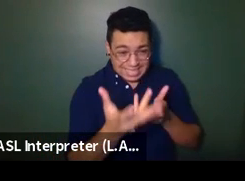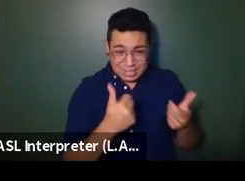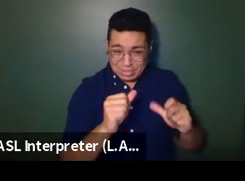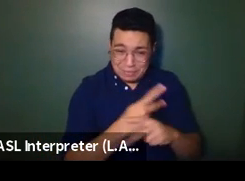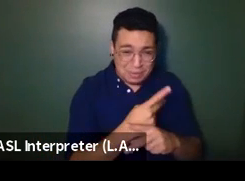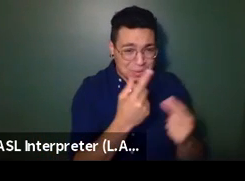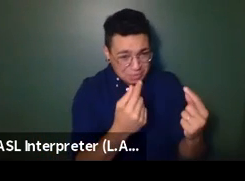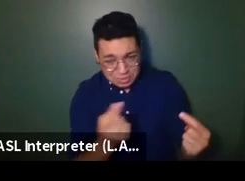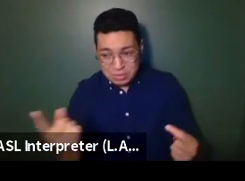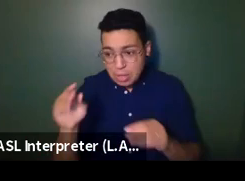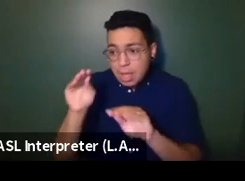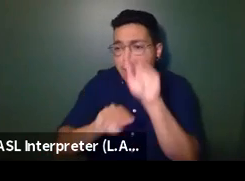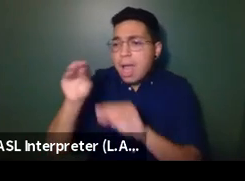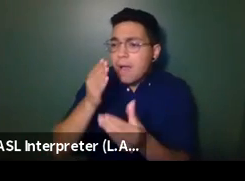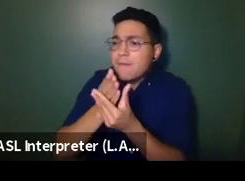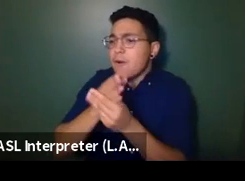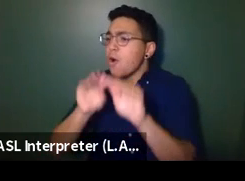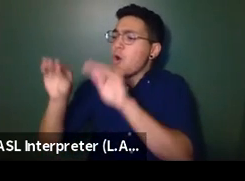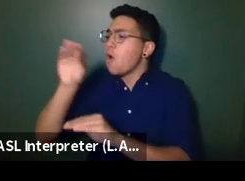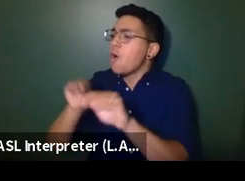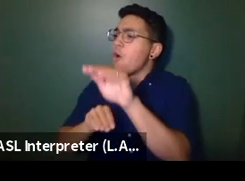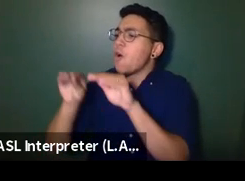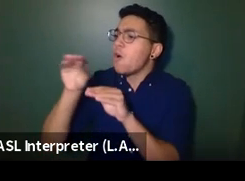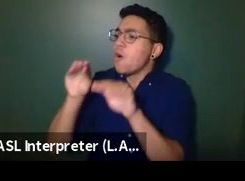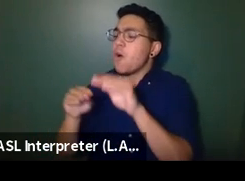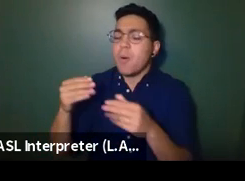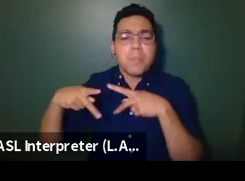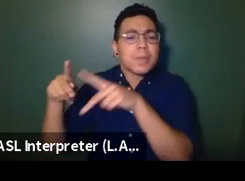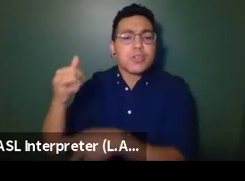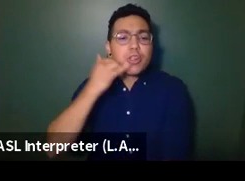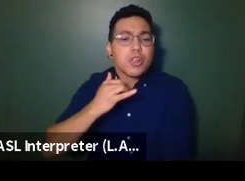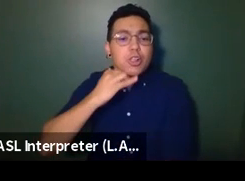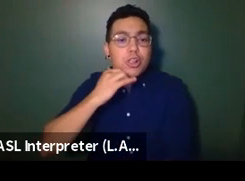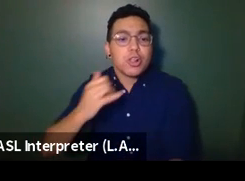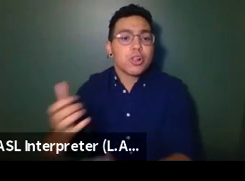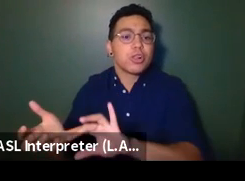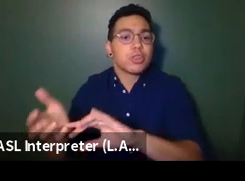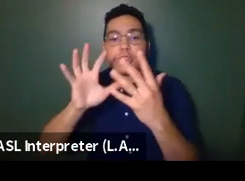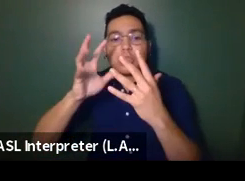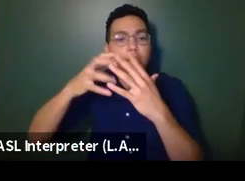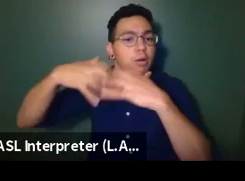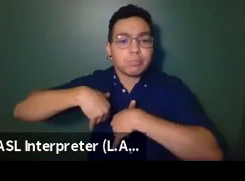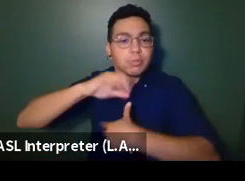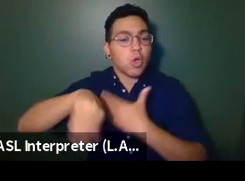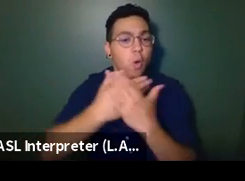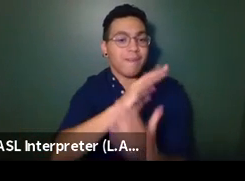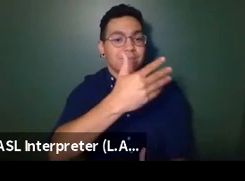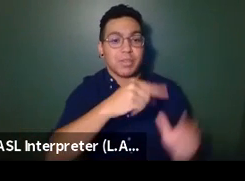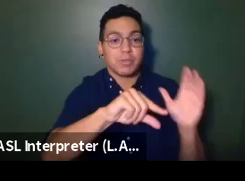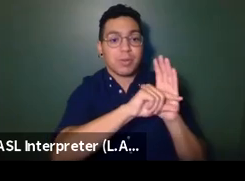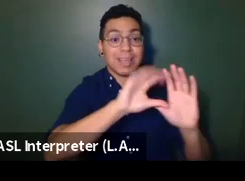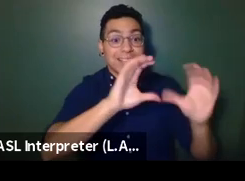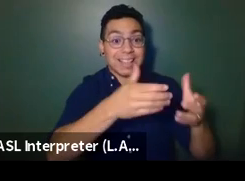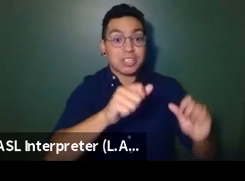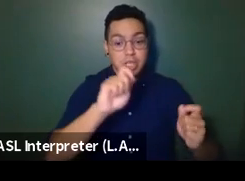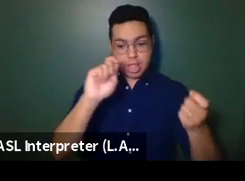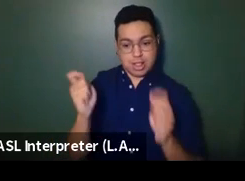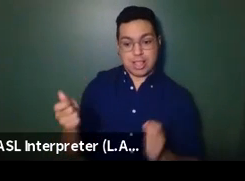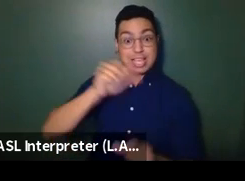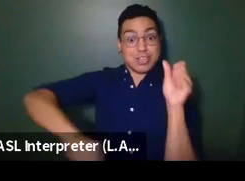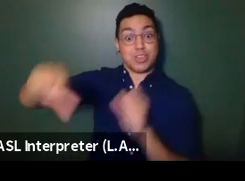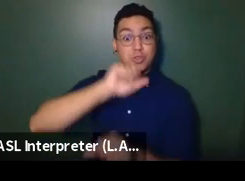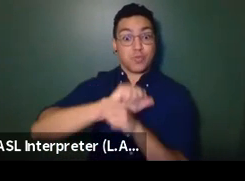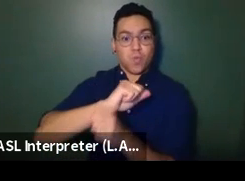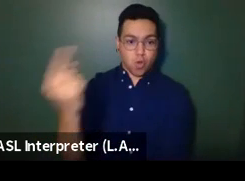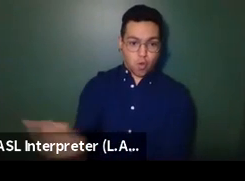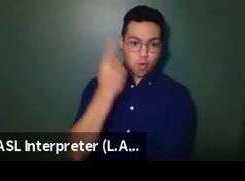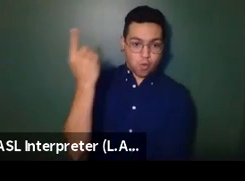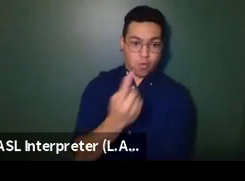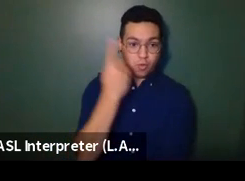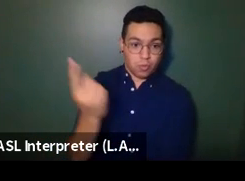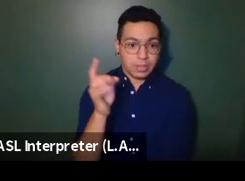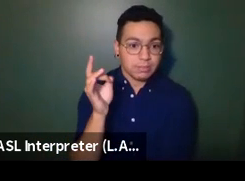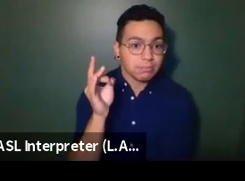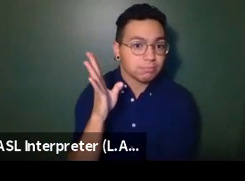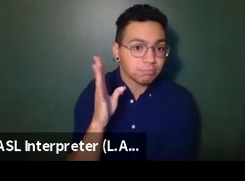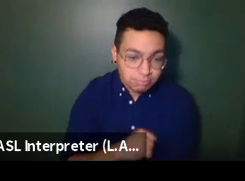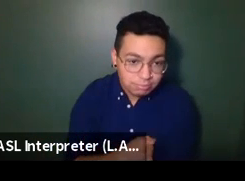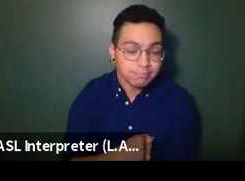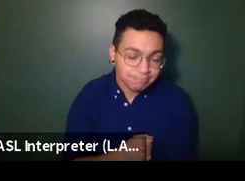Katherine Livick - ESD 112: She moved some stuff around or had some permissions errors in that folder and all of a sudden her entire fifth grade class could edit all of each other's work all the time. As you can imagine, that was really fun.